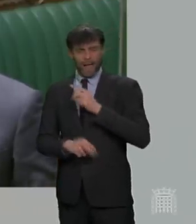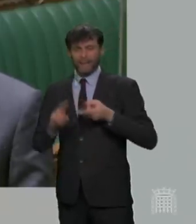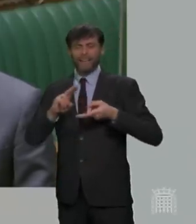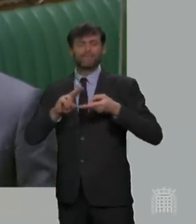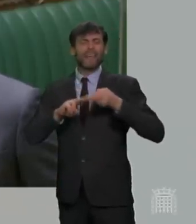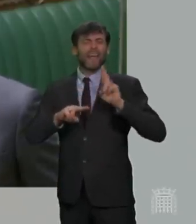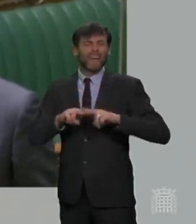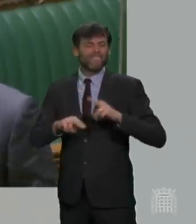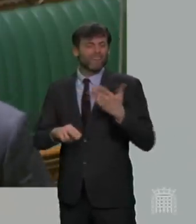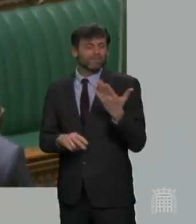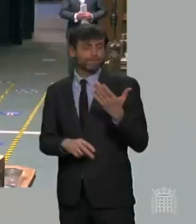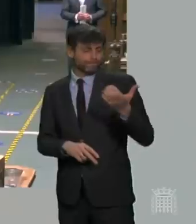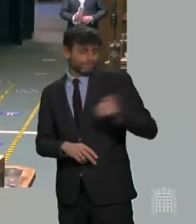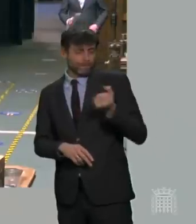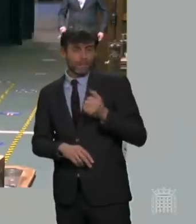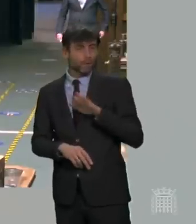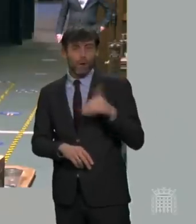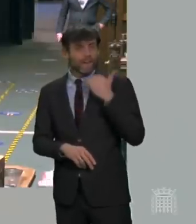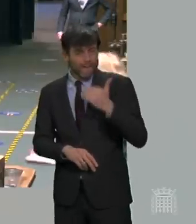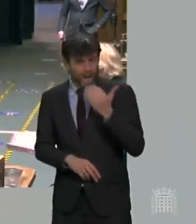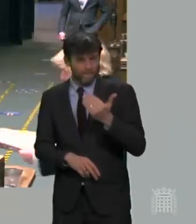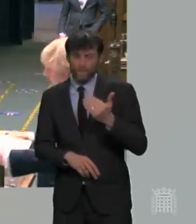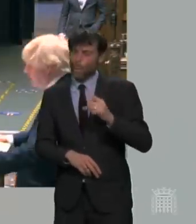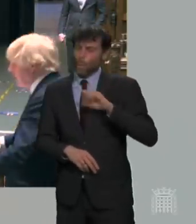such as disabled people? >> The Prime Minister